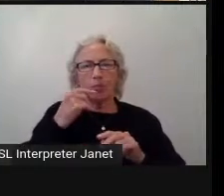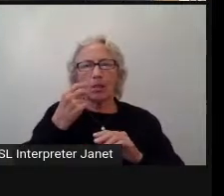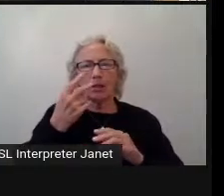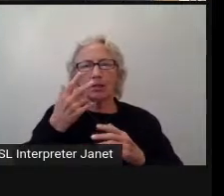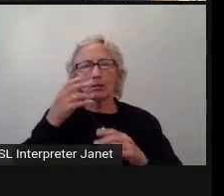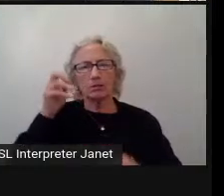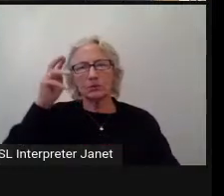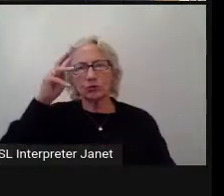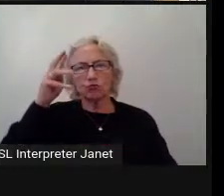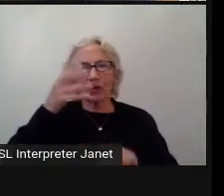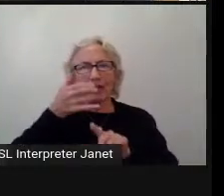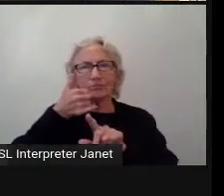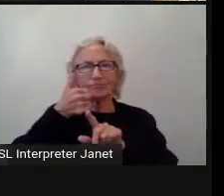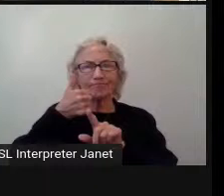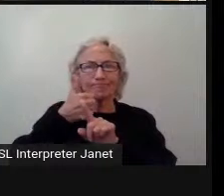not need to create their own use.